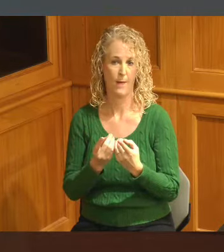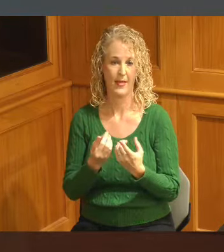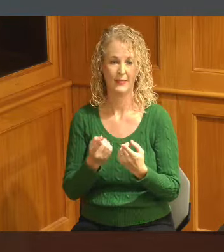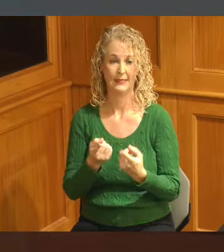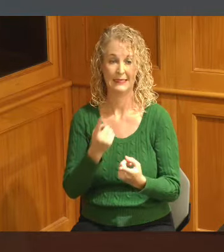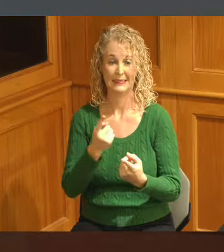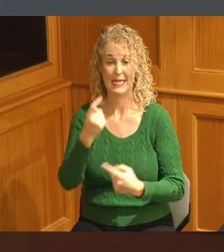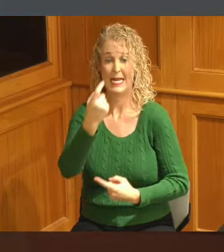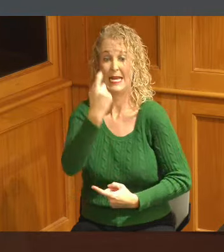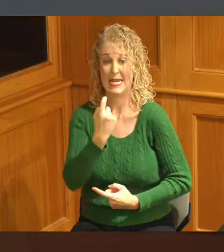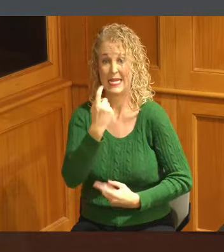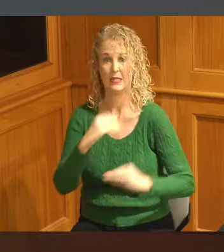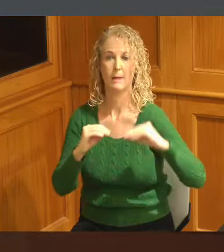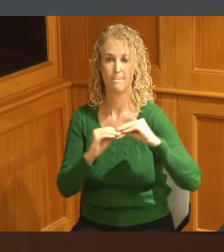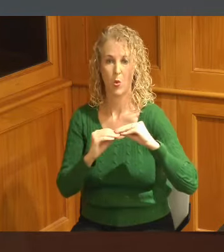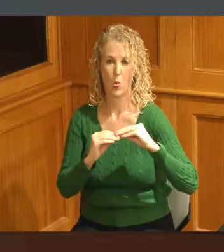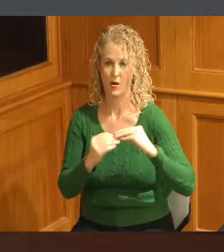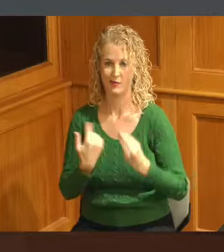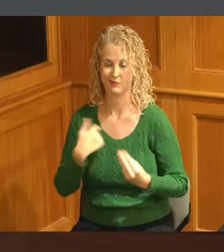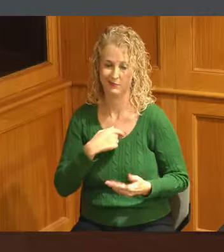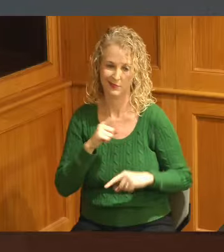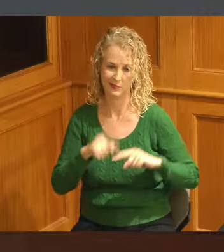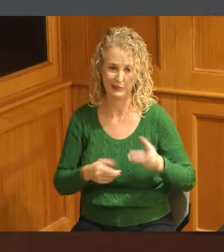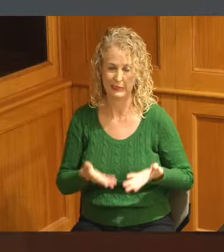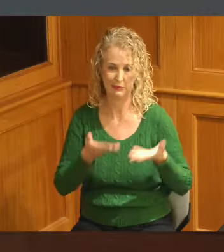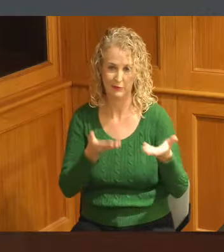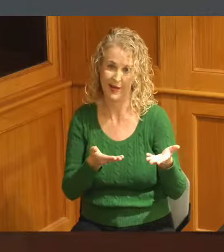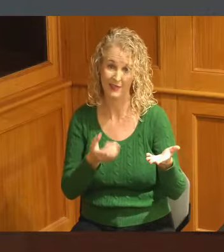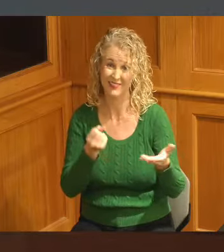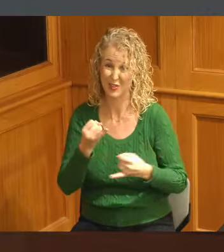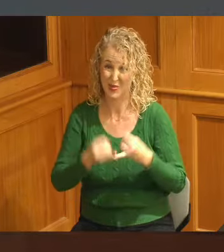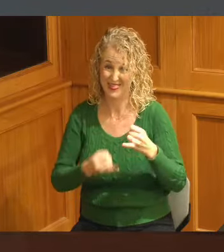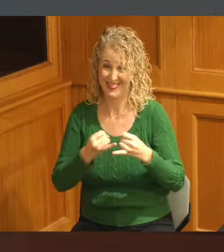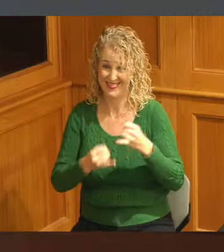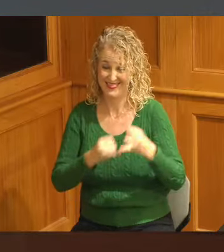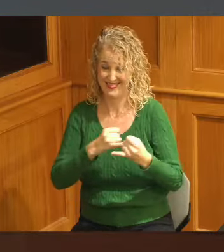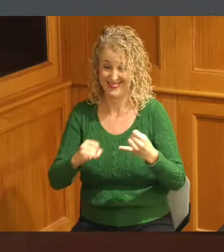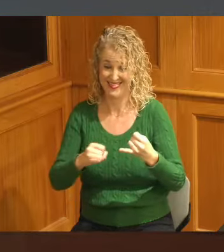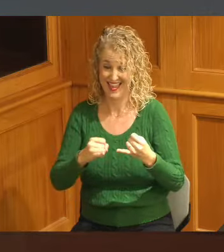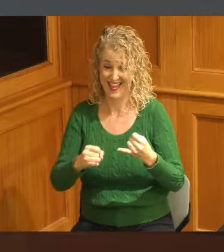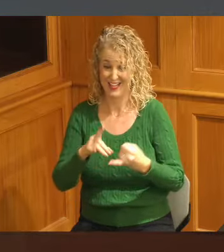align with our revenue availability this year. So in the final document, we made an effort to